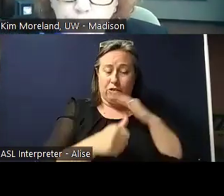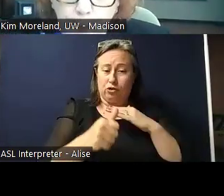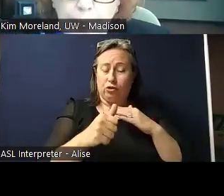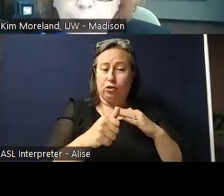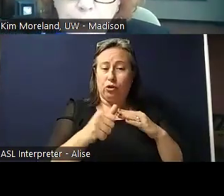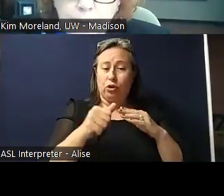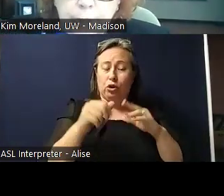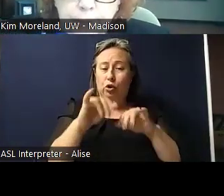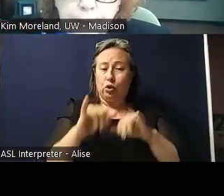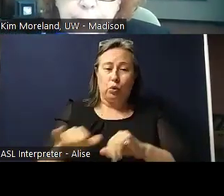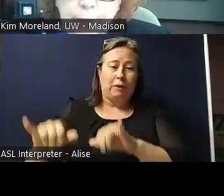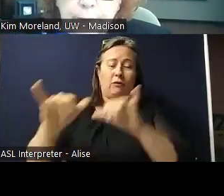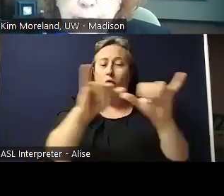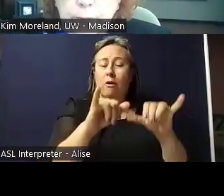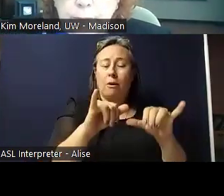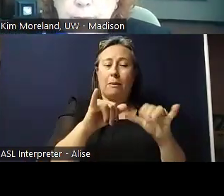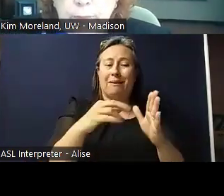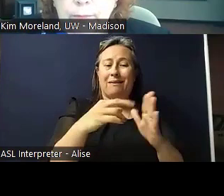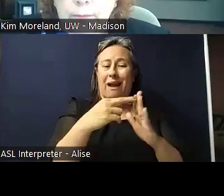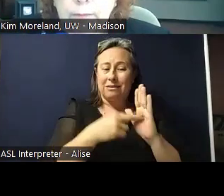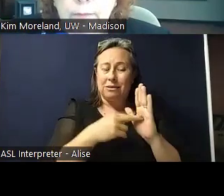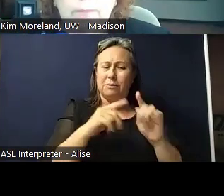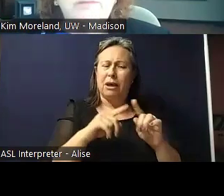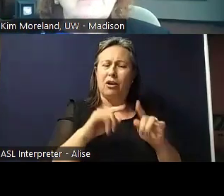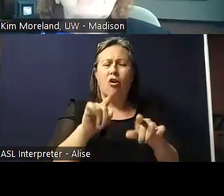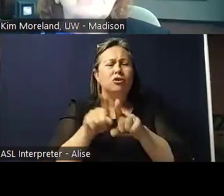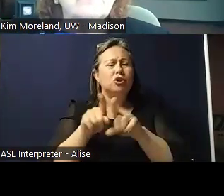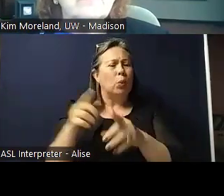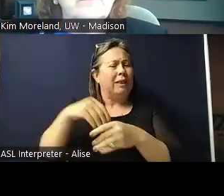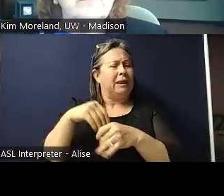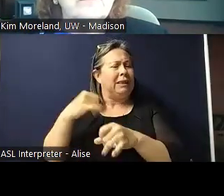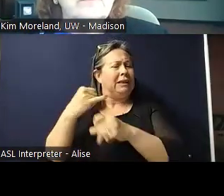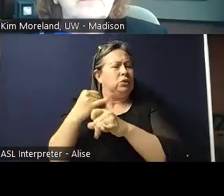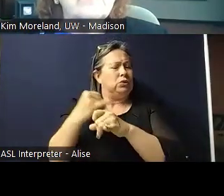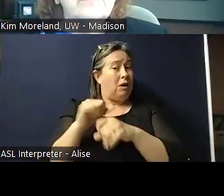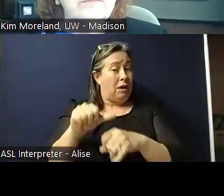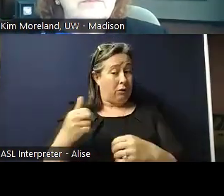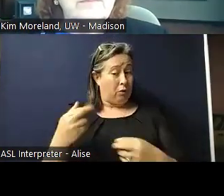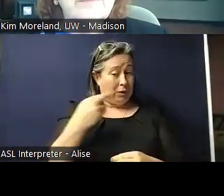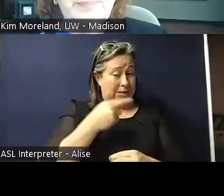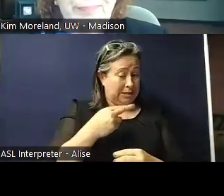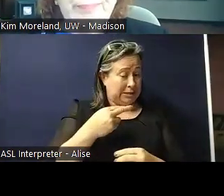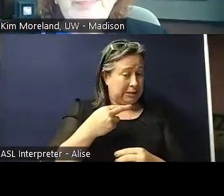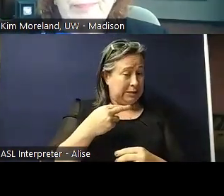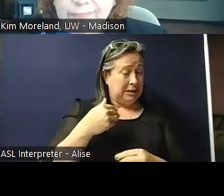but also institutionally are there other risks associated with doing business with this foreign entity